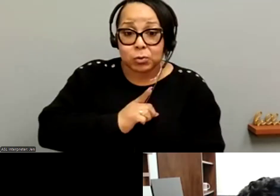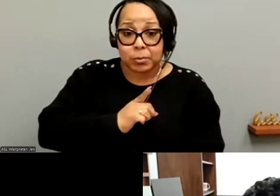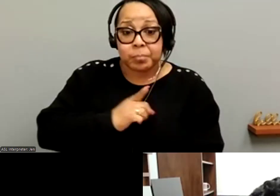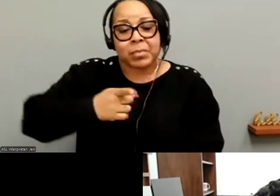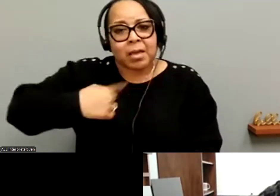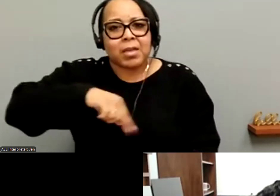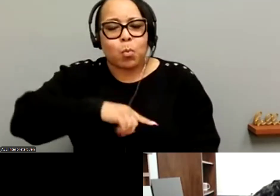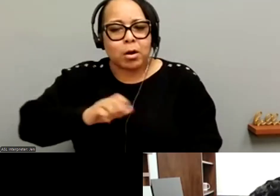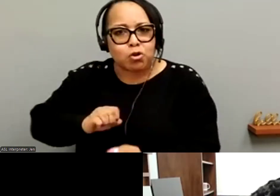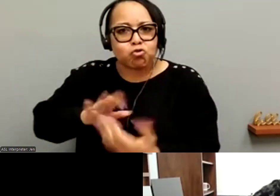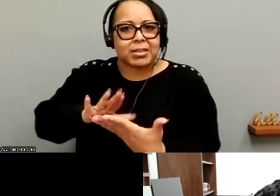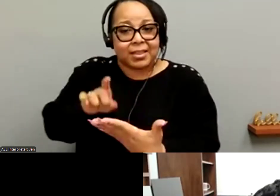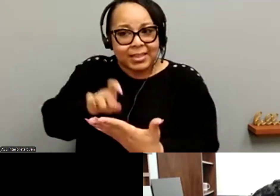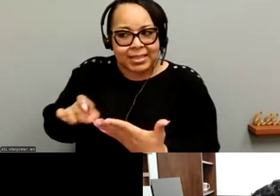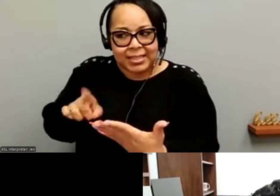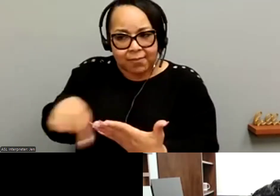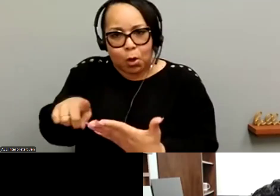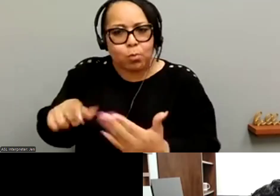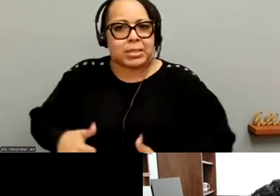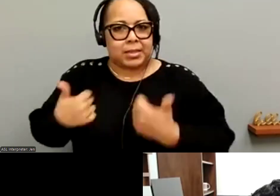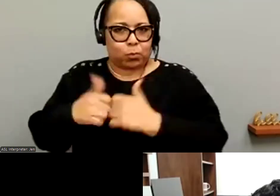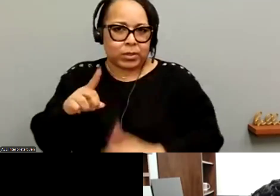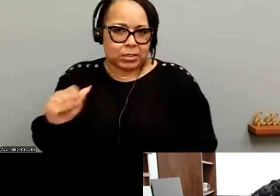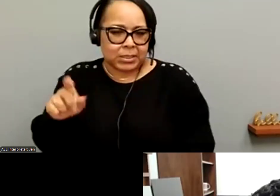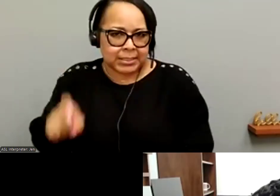13:12:17 addressing the needs of those 13:12:21 living with a disability. Now,